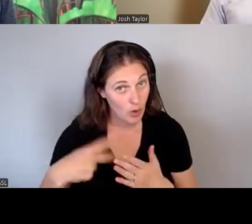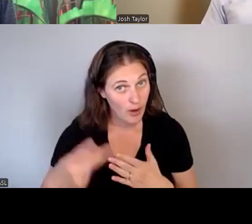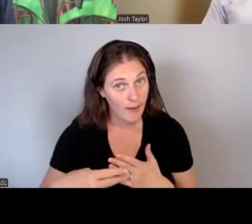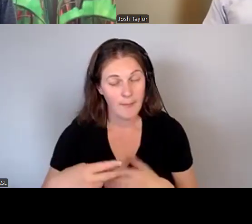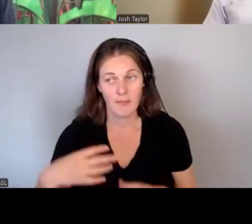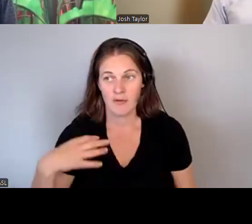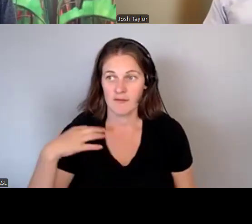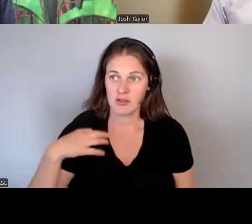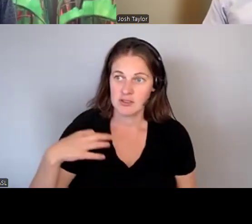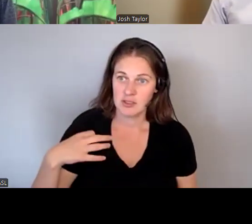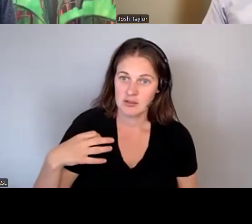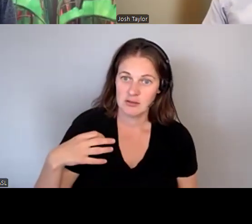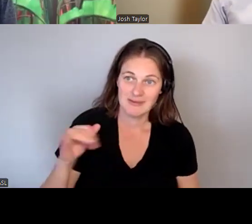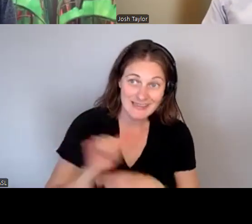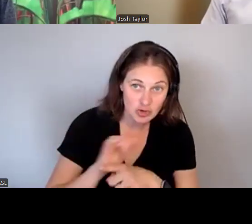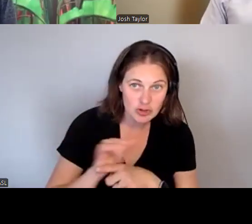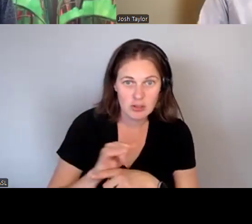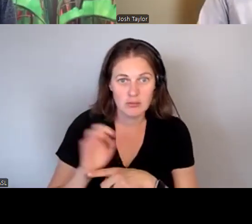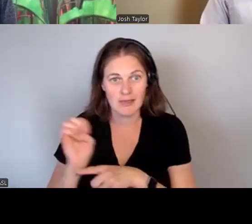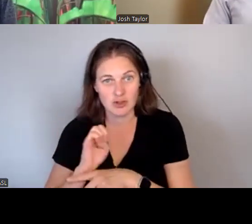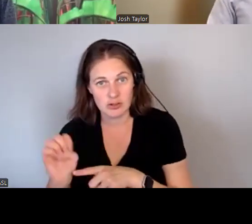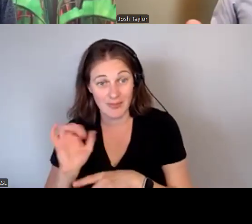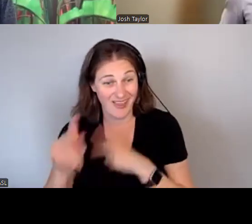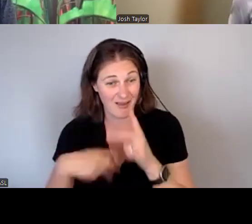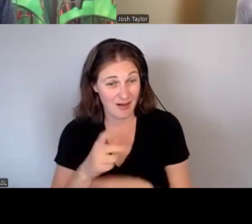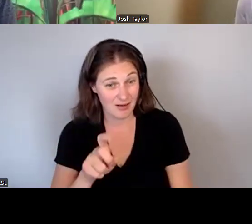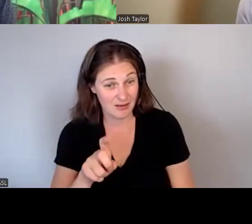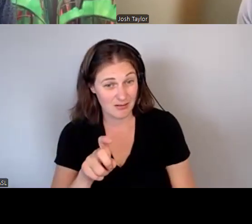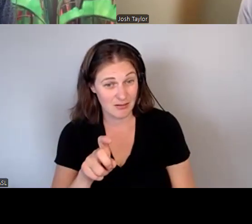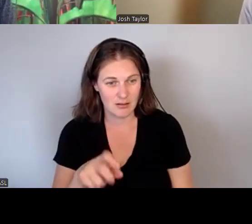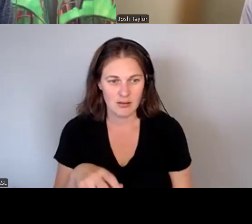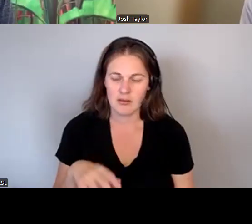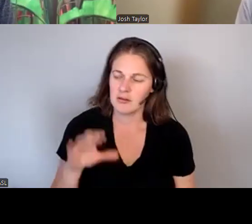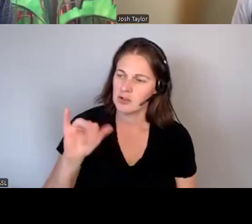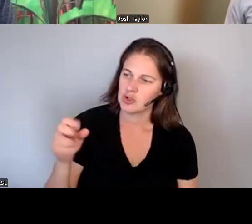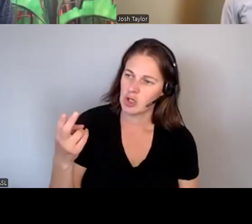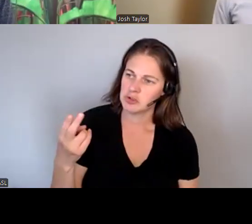apprenticeship, so those kind of things? It can be. Sometimes, you know, it's through both pre-employment transition services